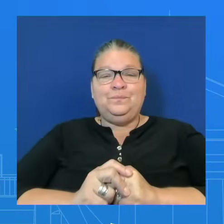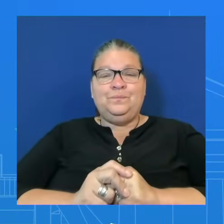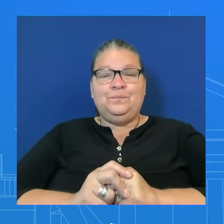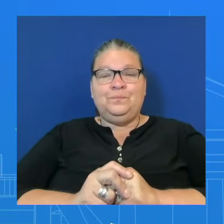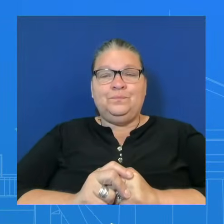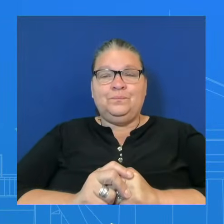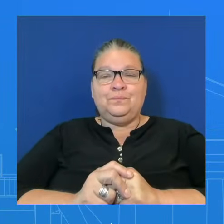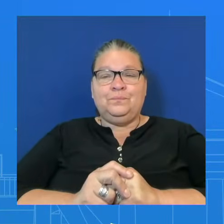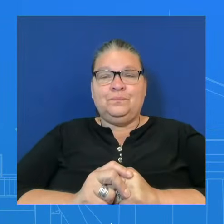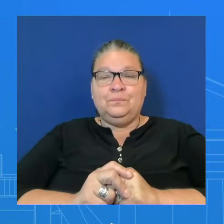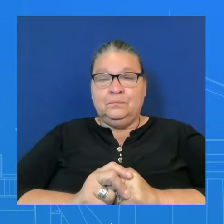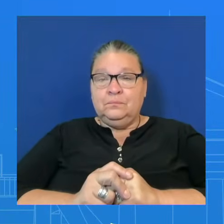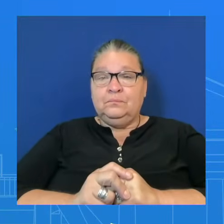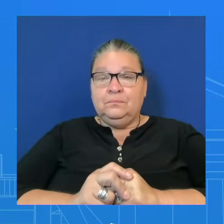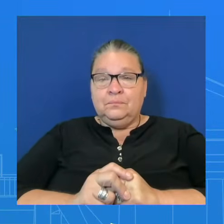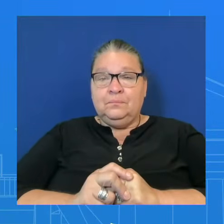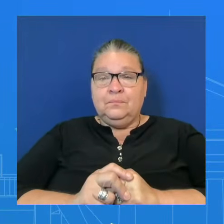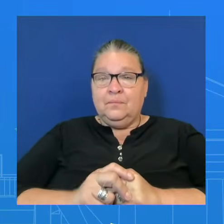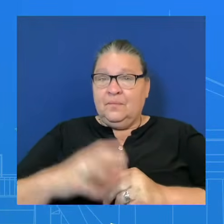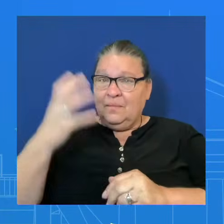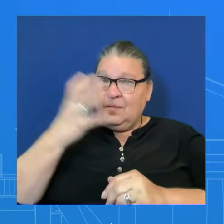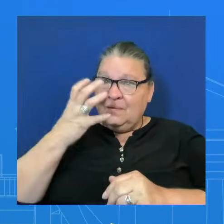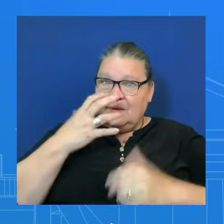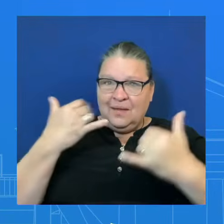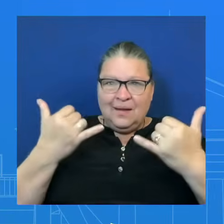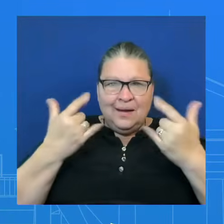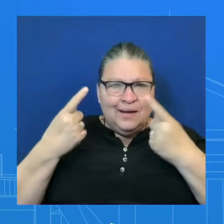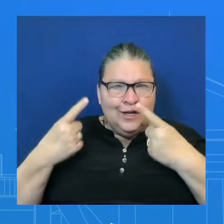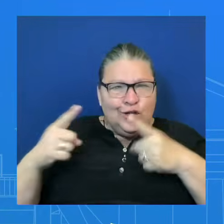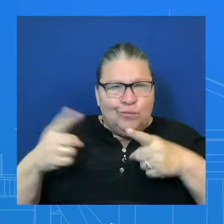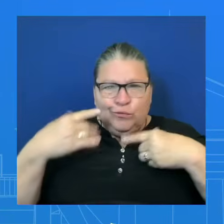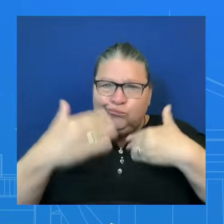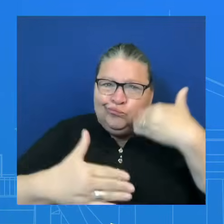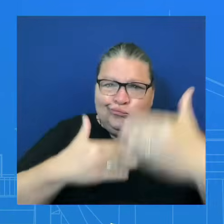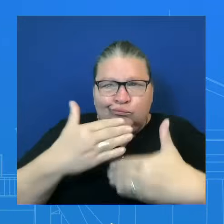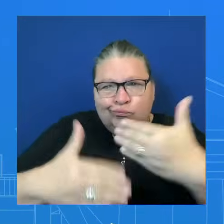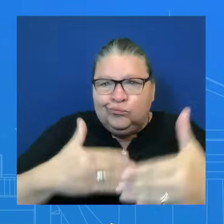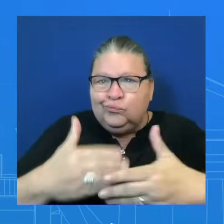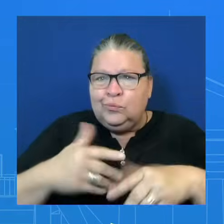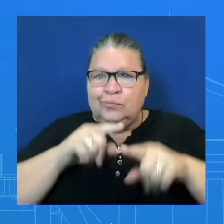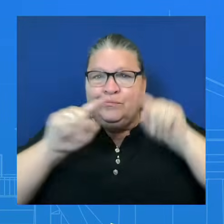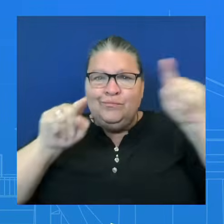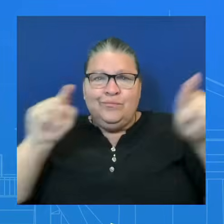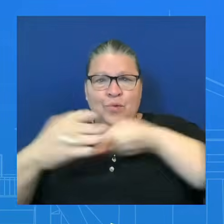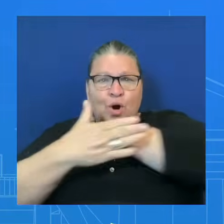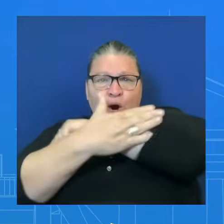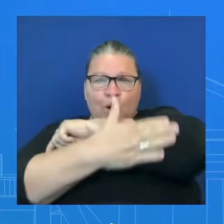happening this morning, or throughout the day, we wanted to have Admiral Kirby join us in the briefing room to take some of your question.